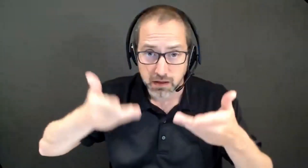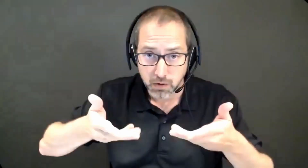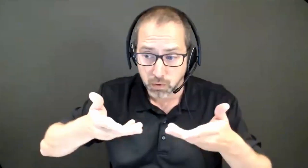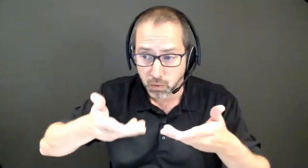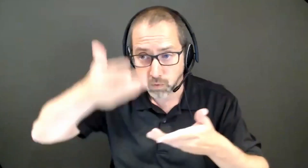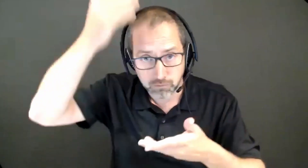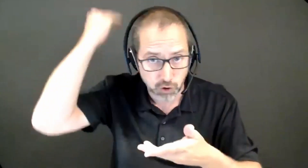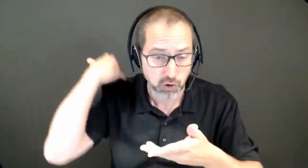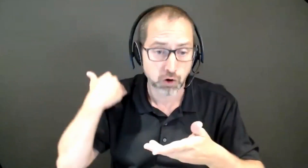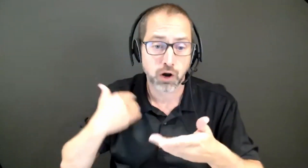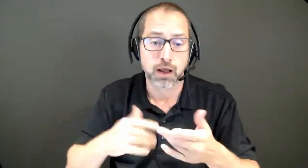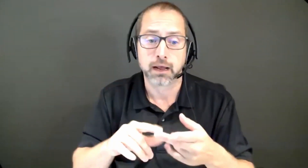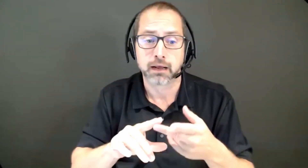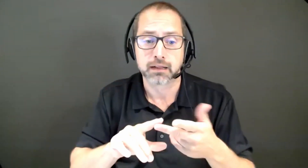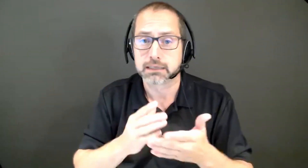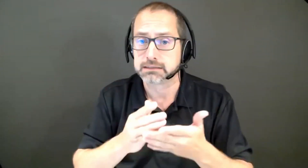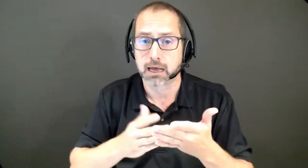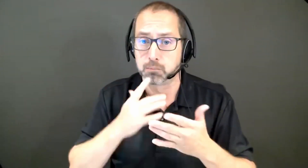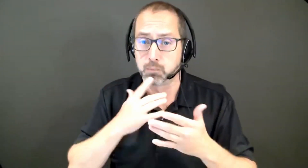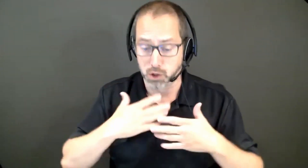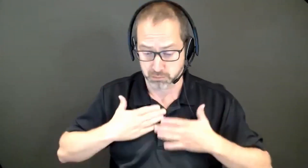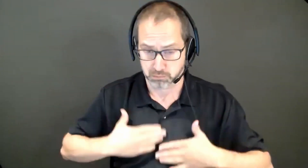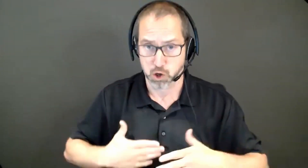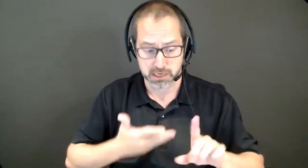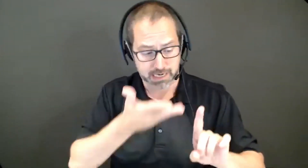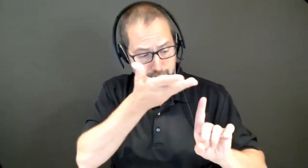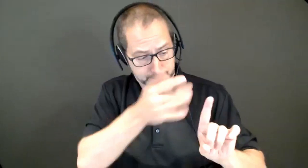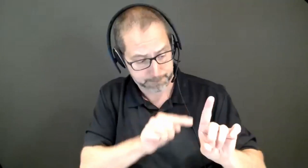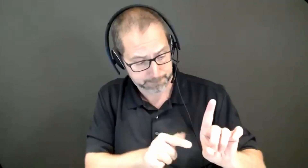some people go up and down their bodies with the abalone shell. But again,